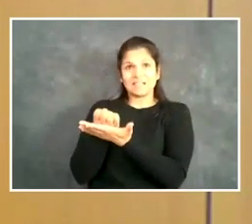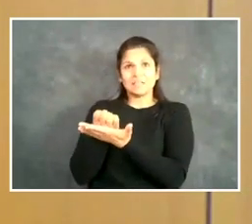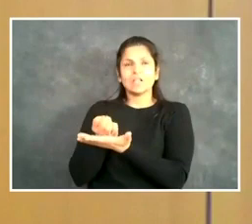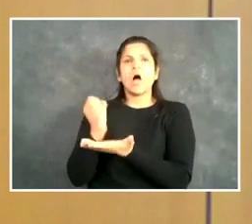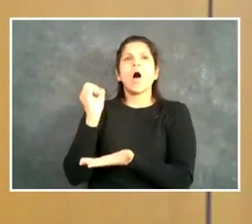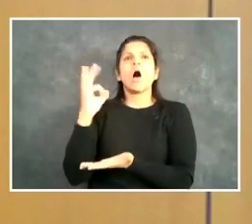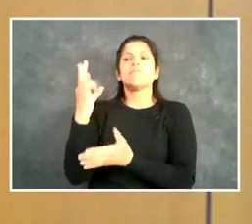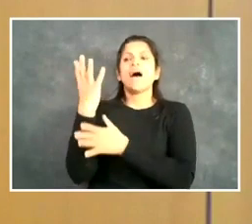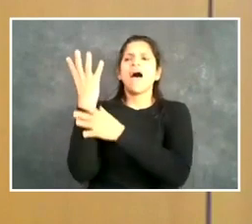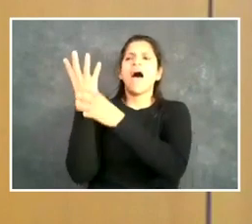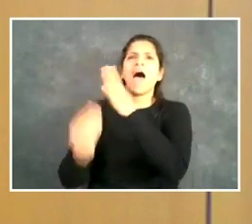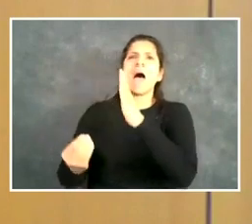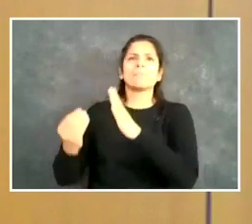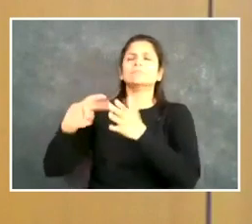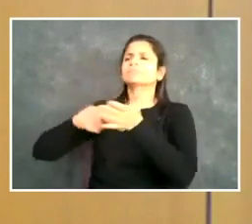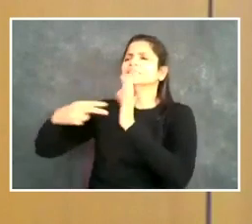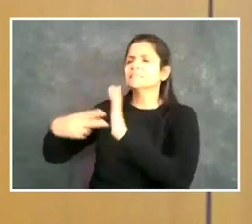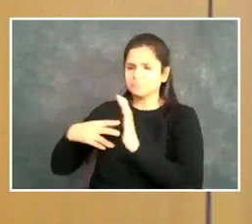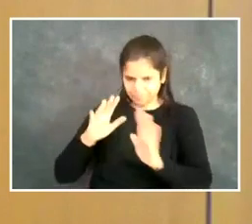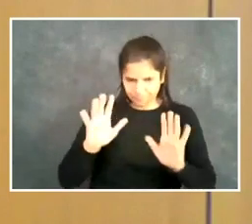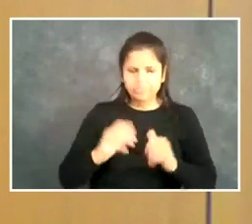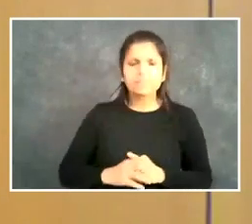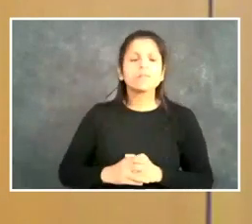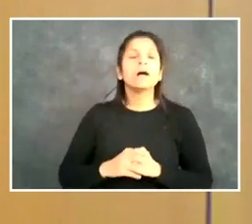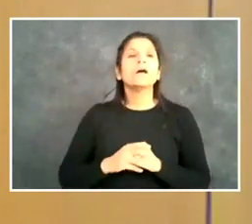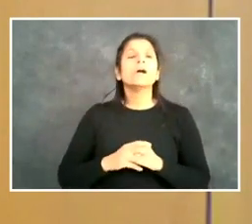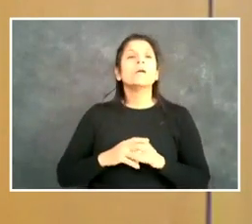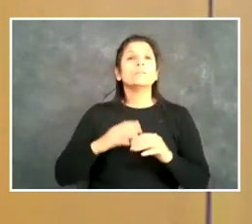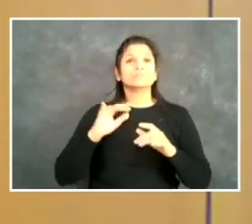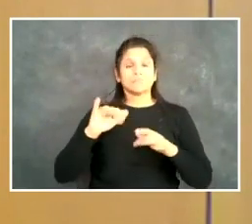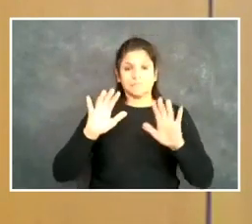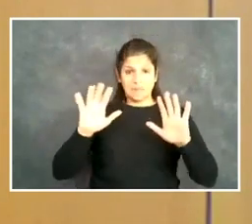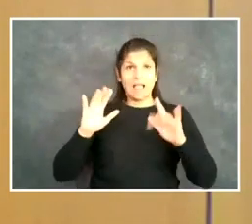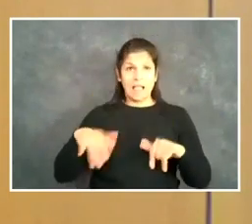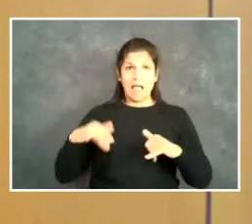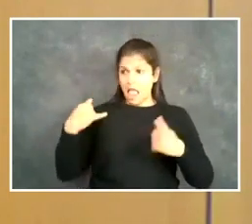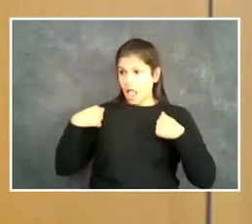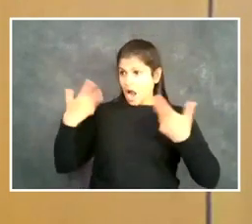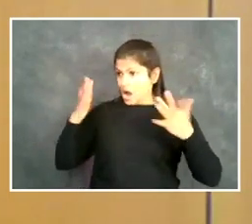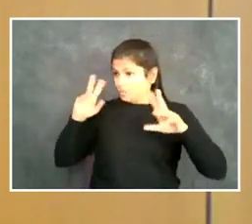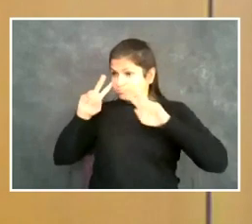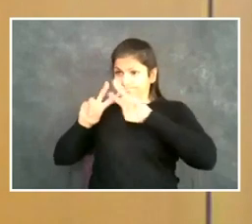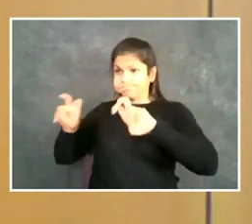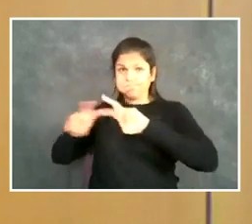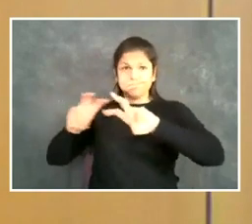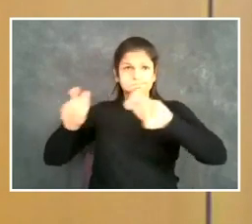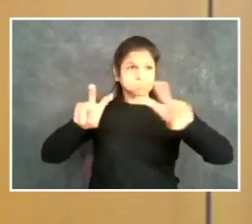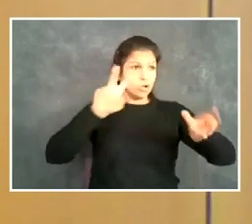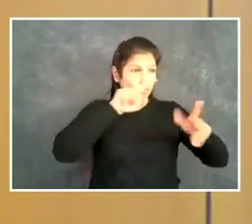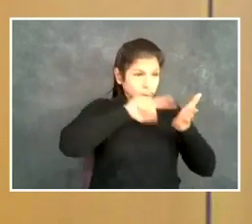EXPLAIN EVIDENCE OF ABSENCE